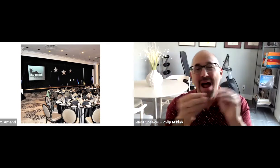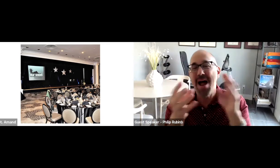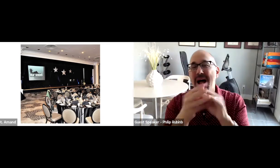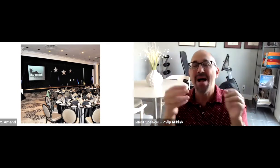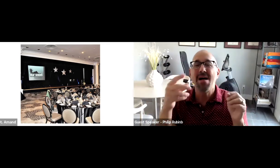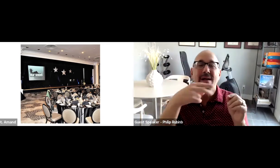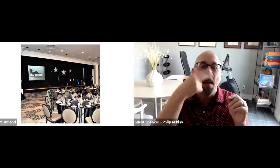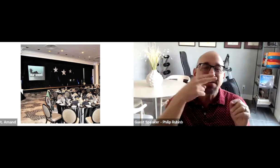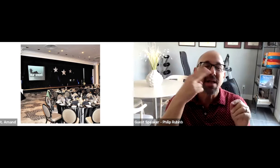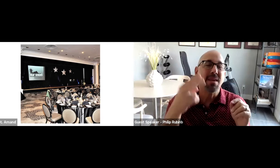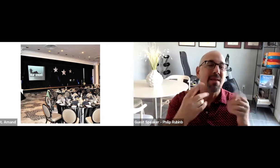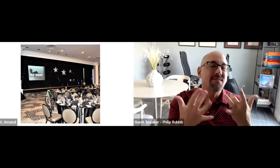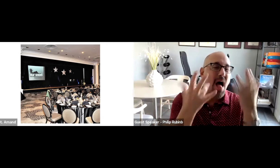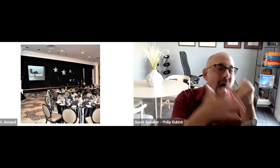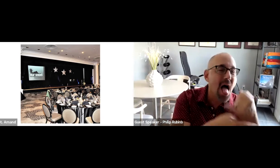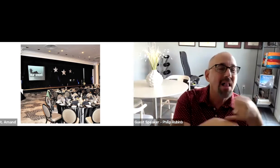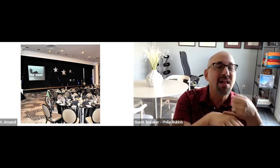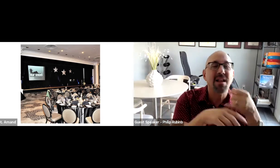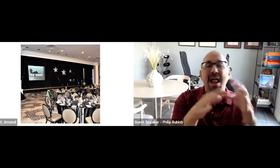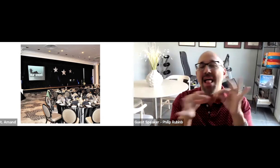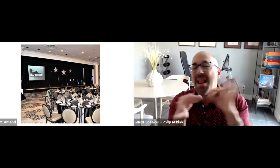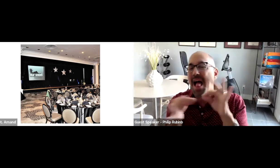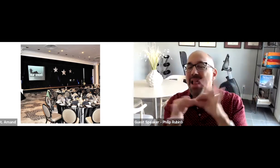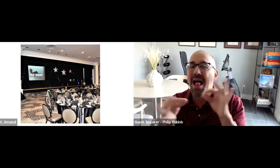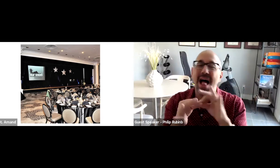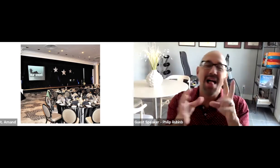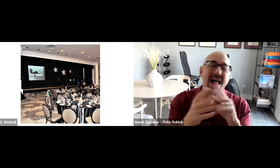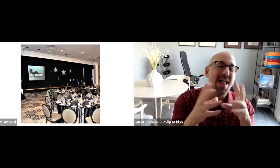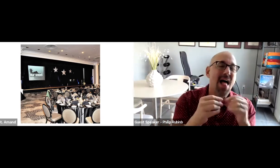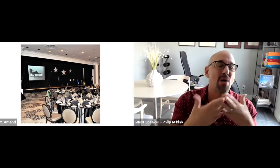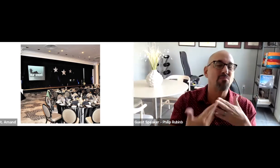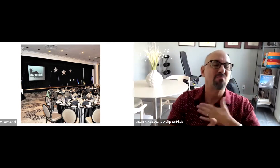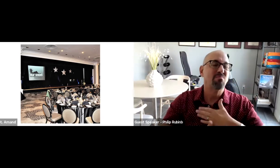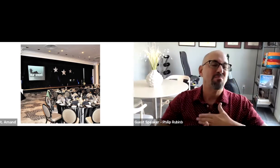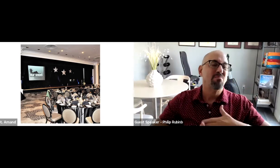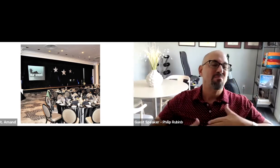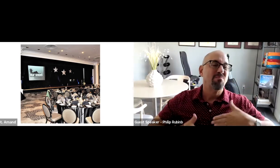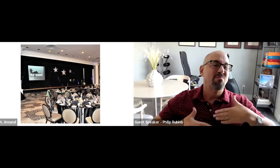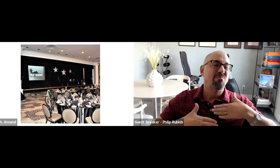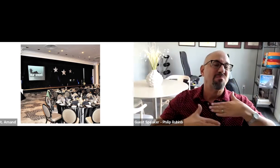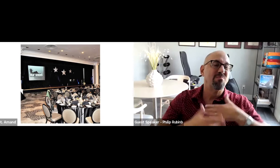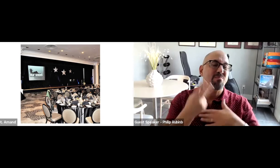"Oh, my gosh. Do you remember that experience? And remember when Guy did this, and the Fire Island and the Hamptons?"